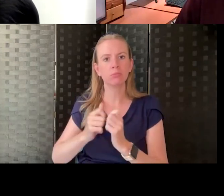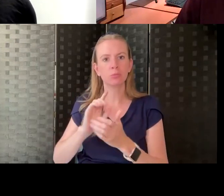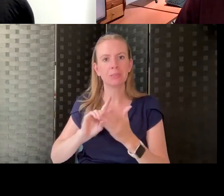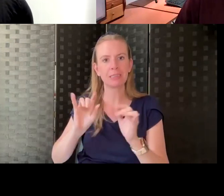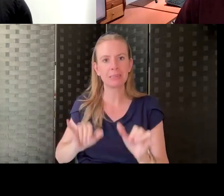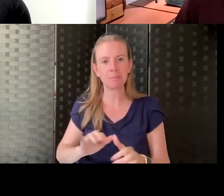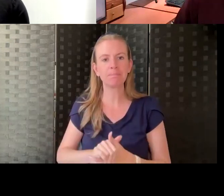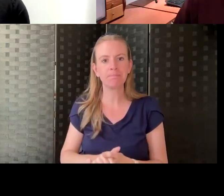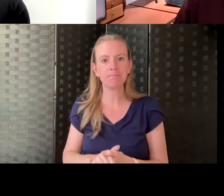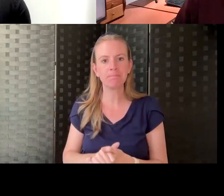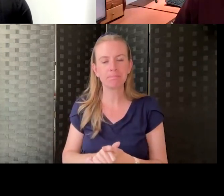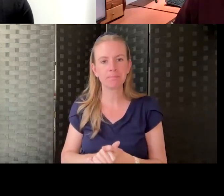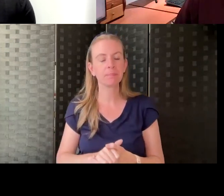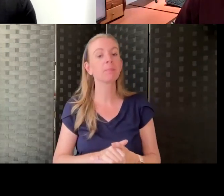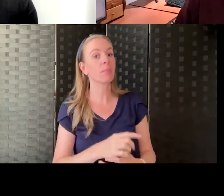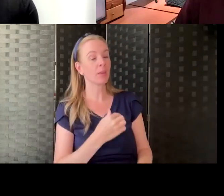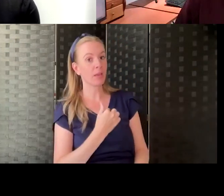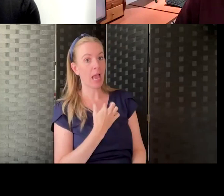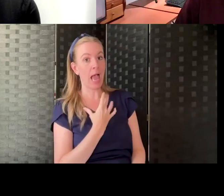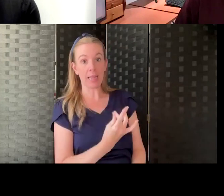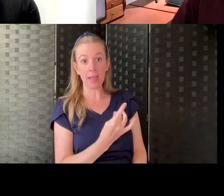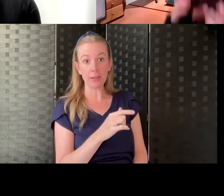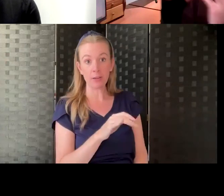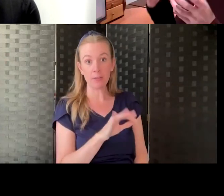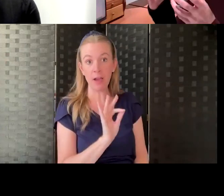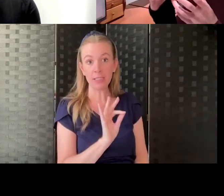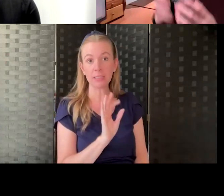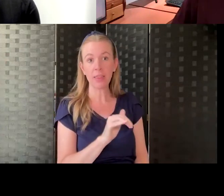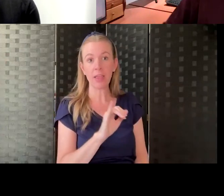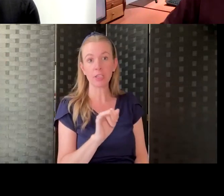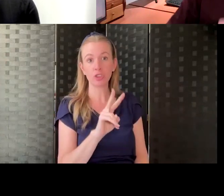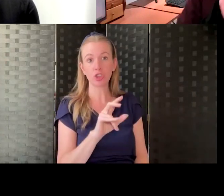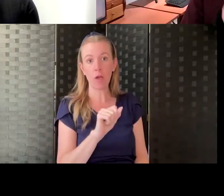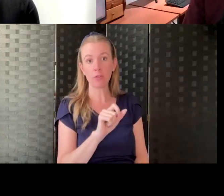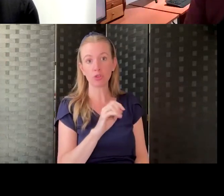Jay: I like that, finding without JavaScript editor or this thing that's